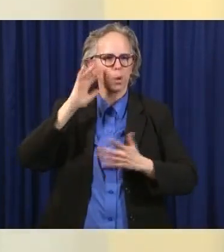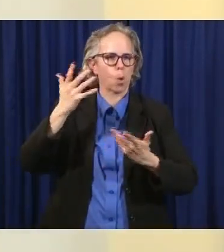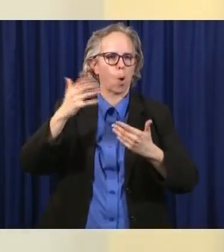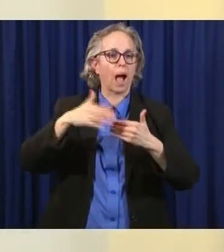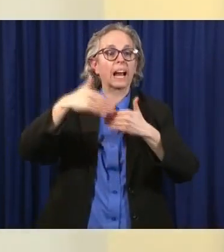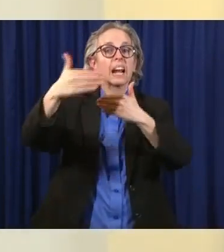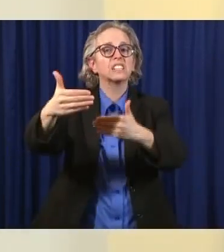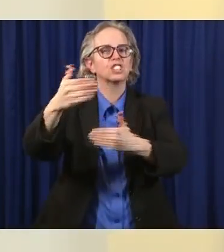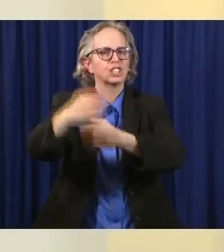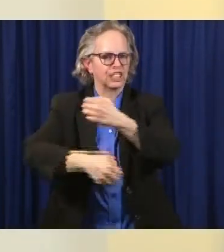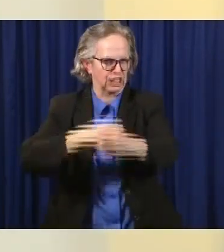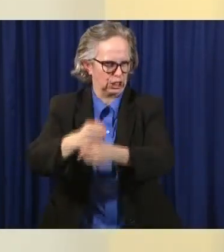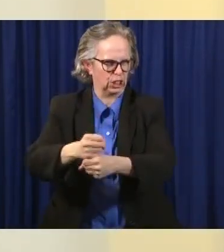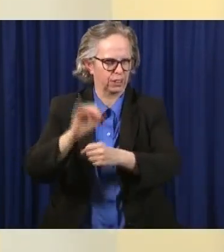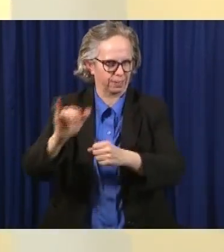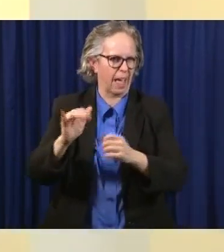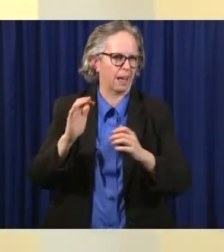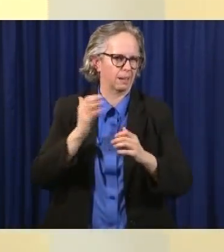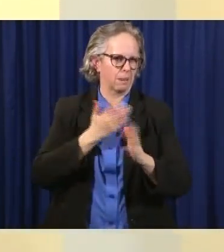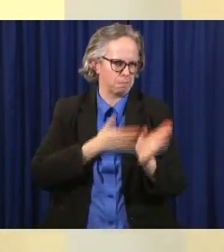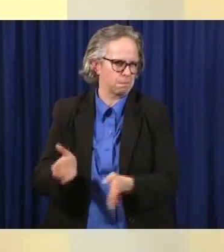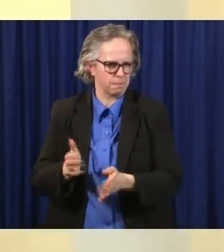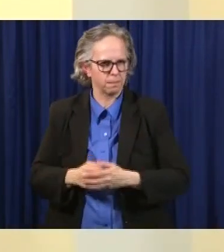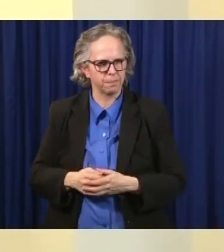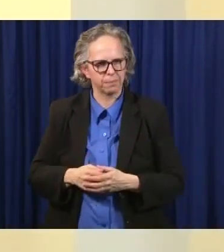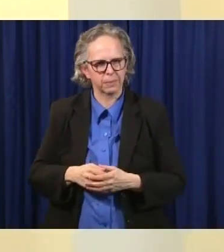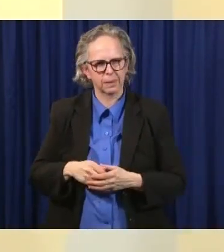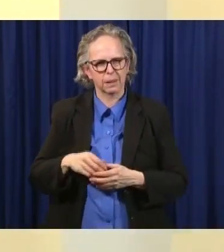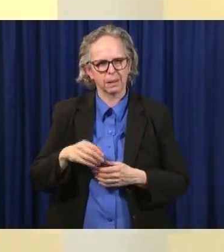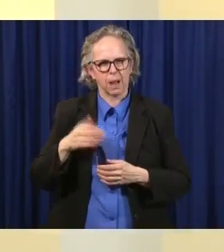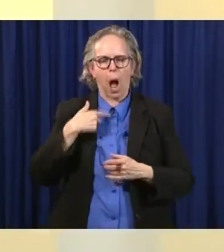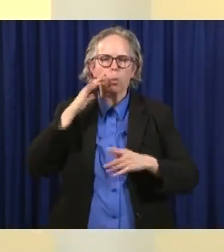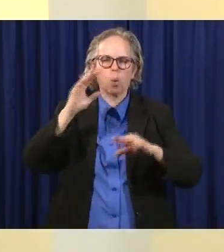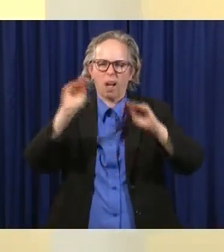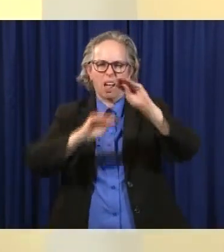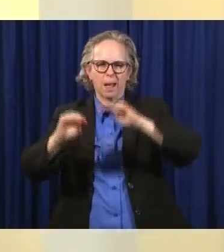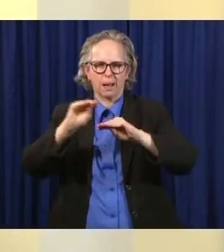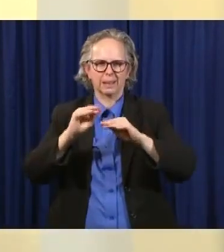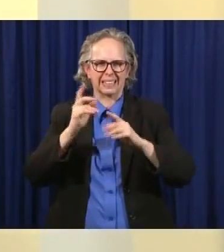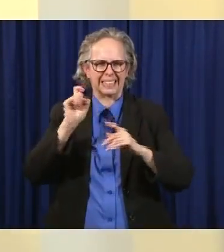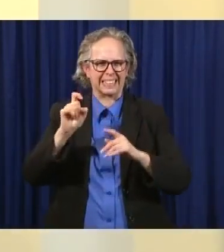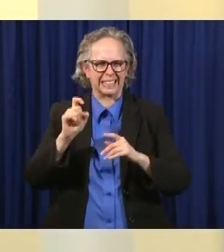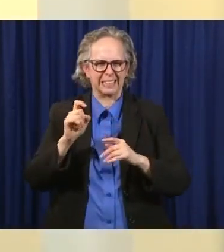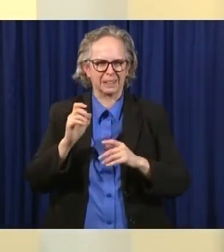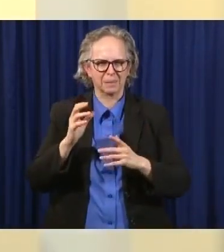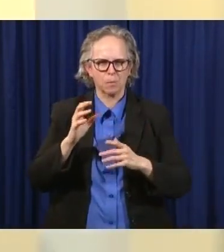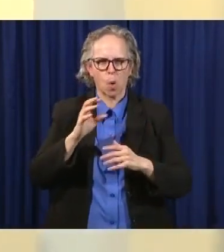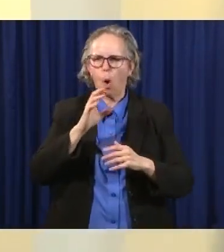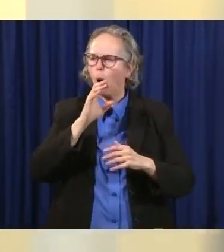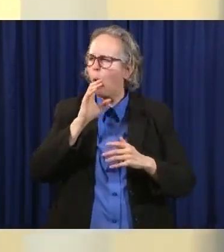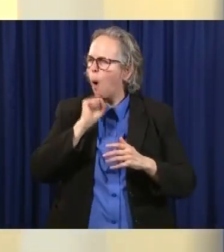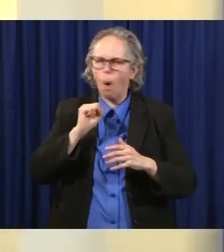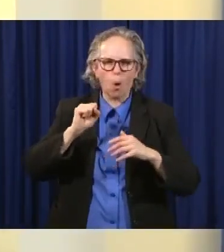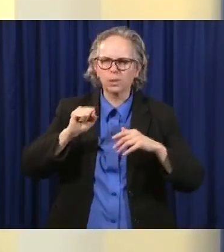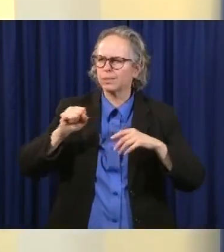THIS MAP IS A JOURNEY MAP FOR OUR YEAR AHEAD. AND WHERE WE HAVE BEEN SO FAR. BUT UP HERE, AND I WILL DO THIS